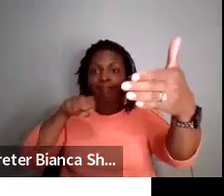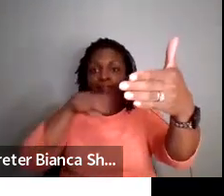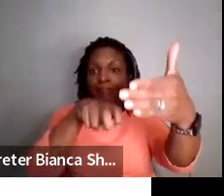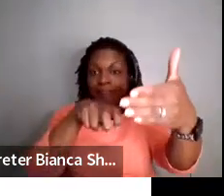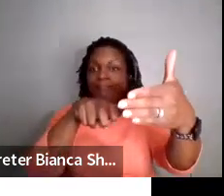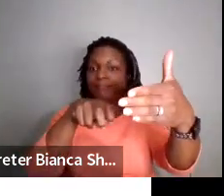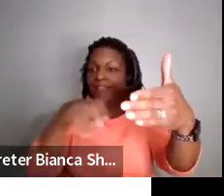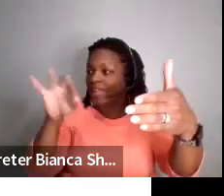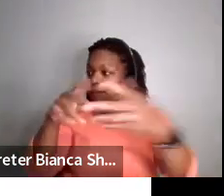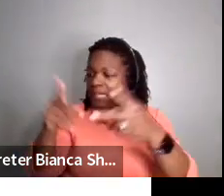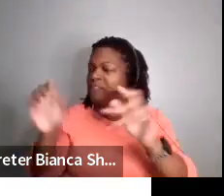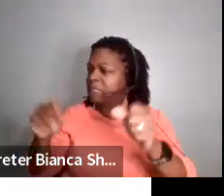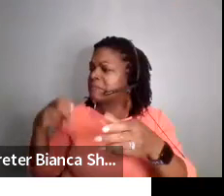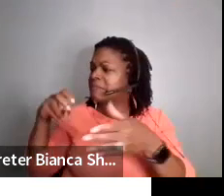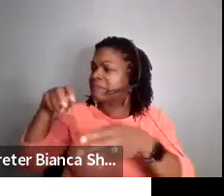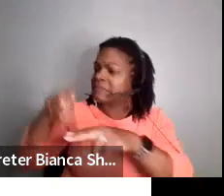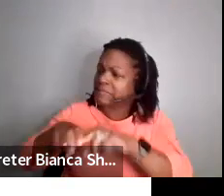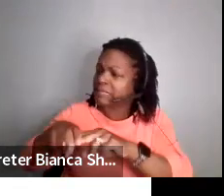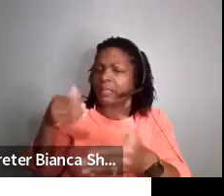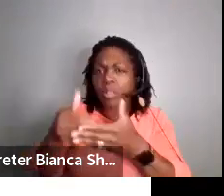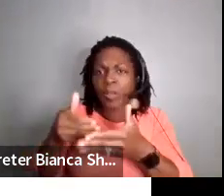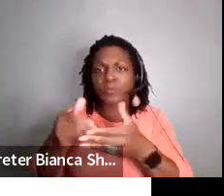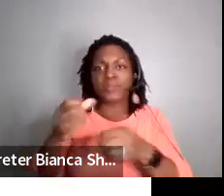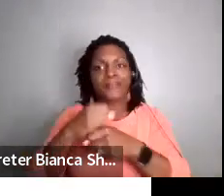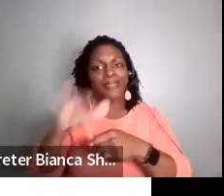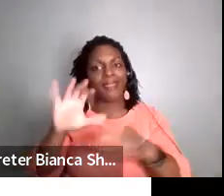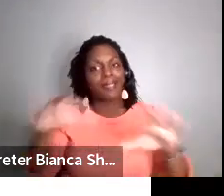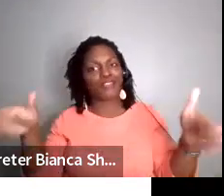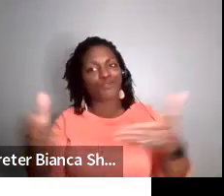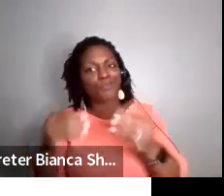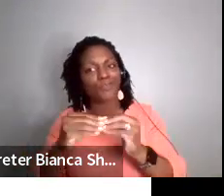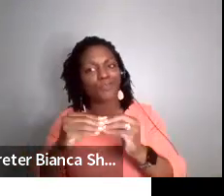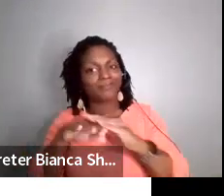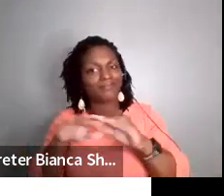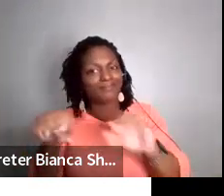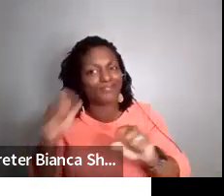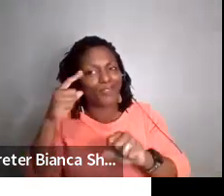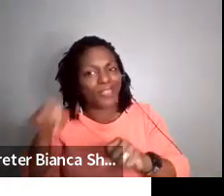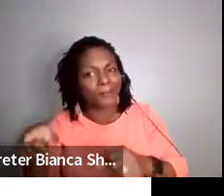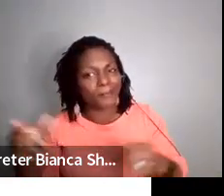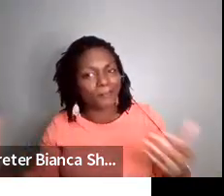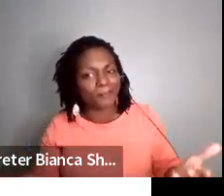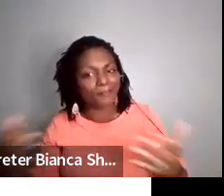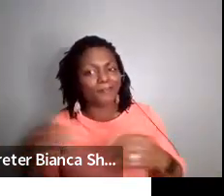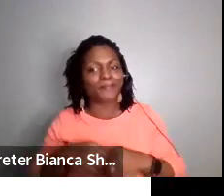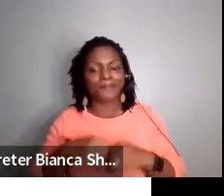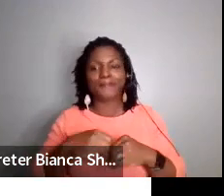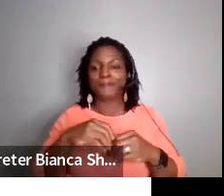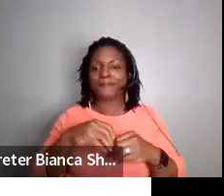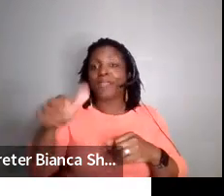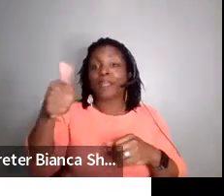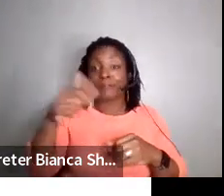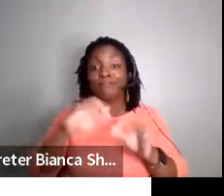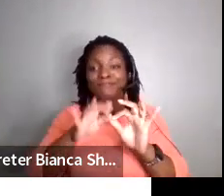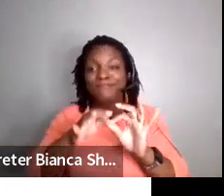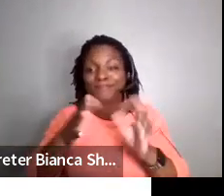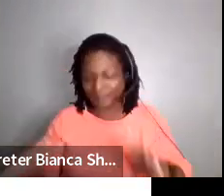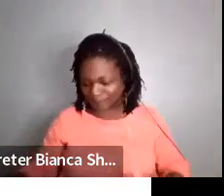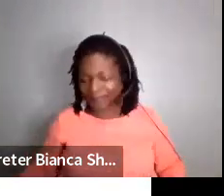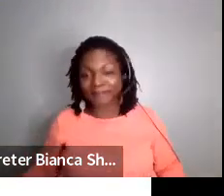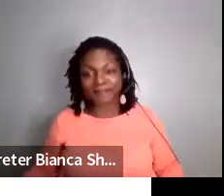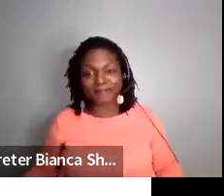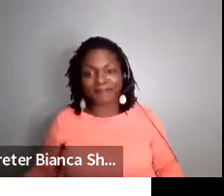Okay, much. classrooms. Okay, courses have to be evaluated through quality matters.